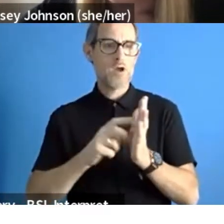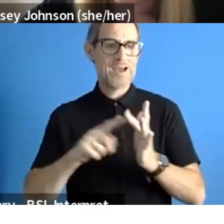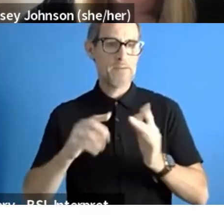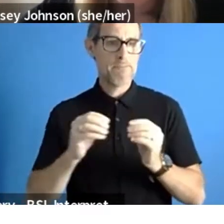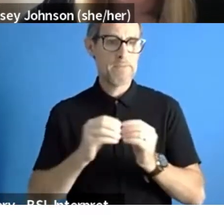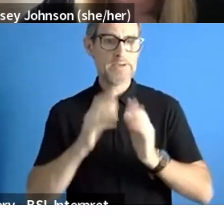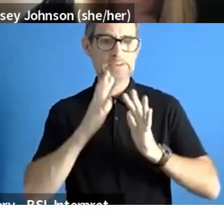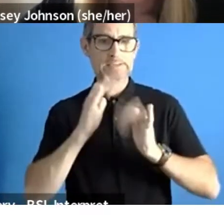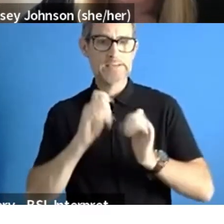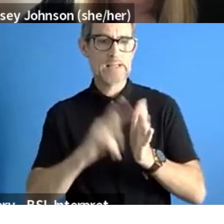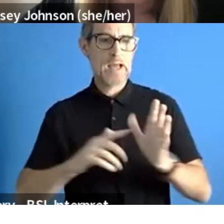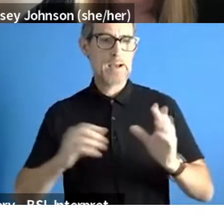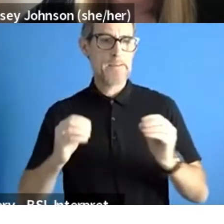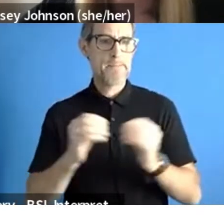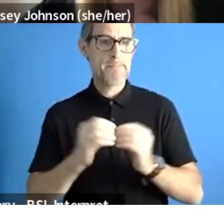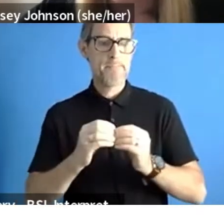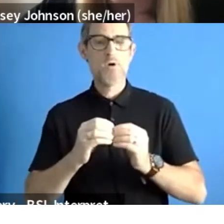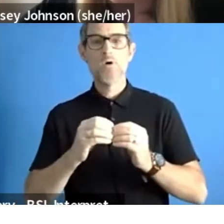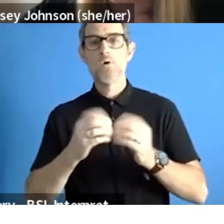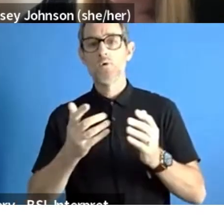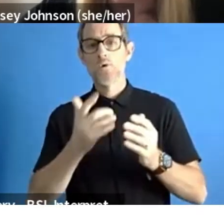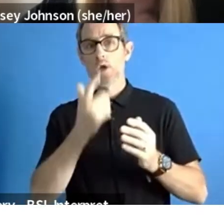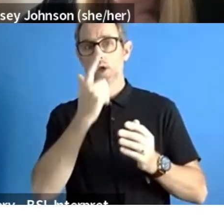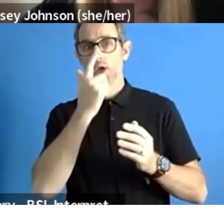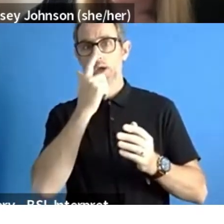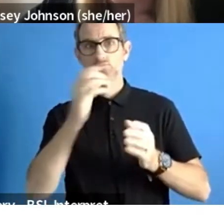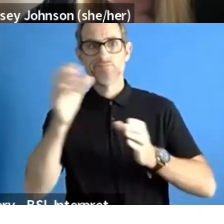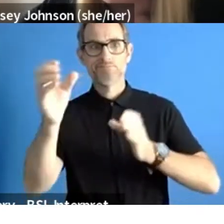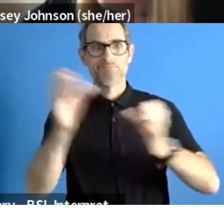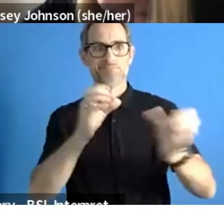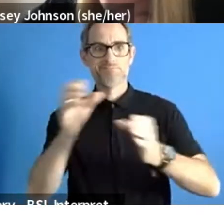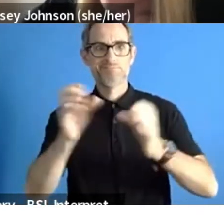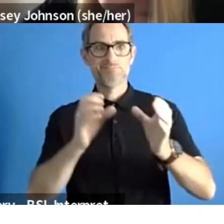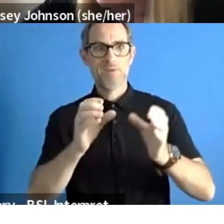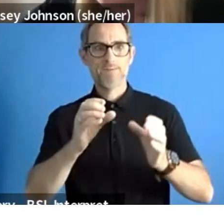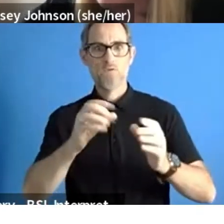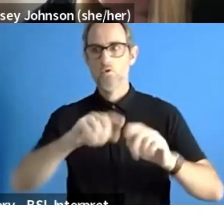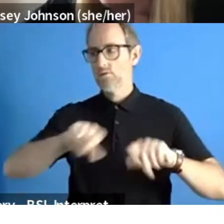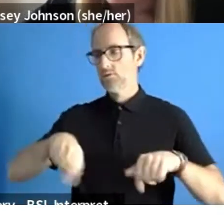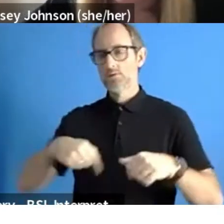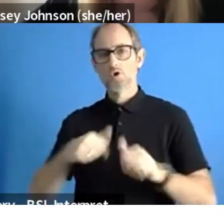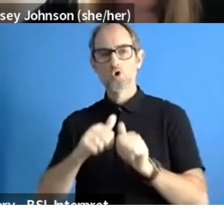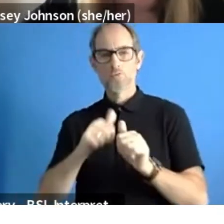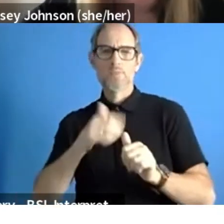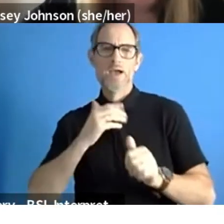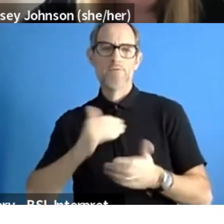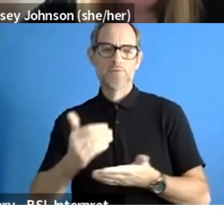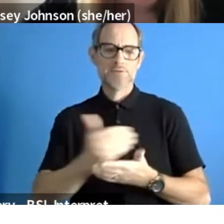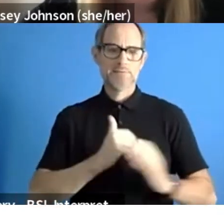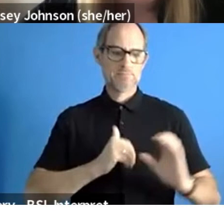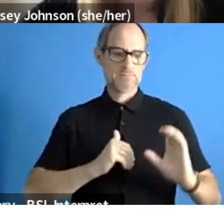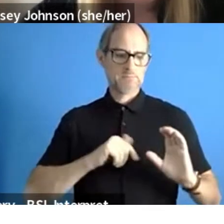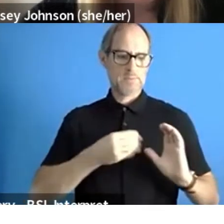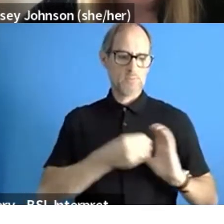ability net are able to recruit users on your behalf but you will need to set aside in the budget for that.